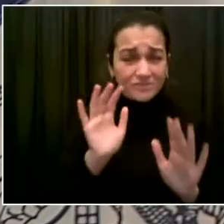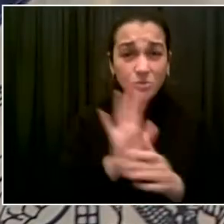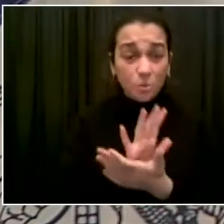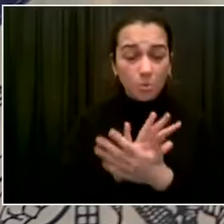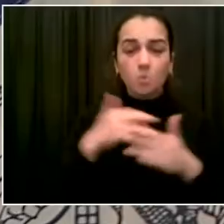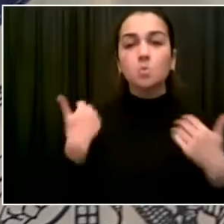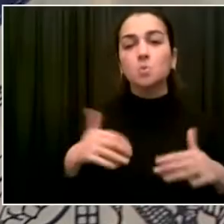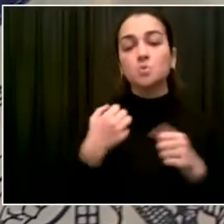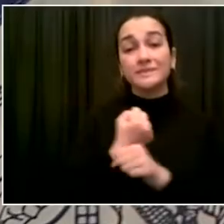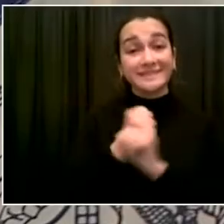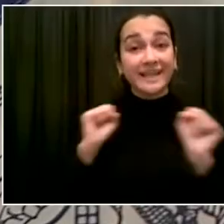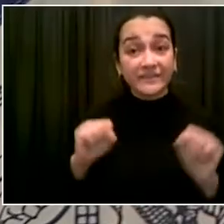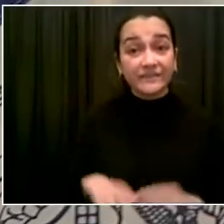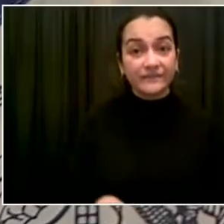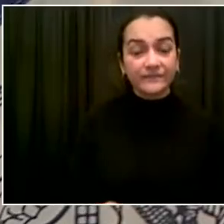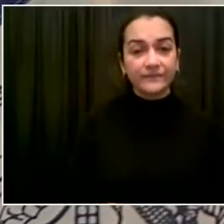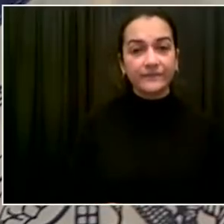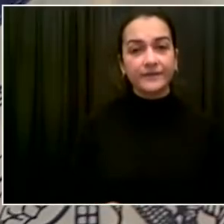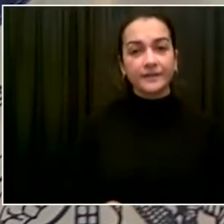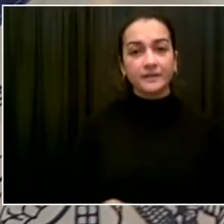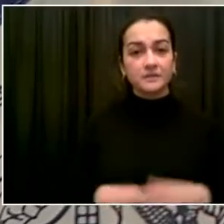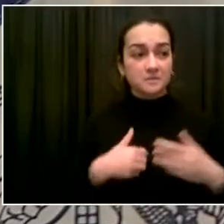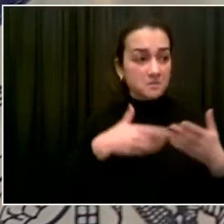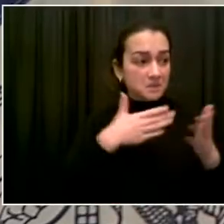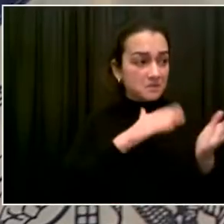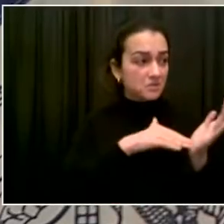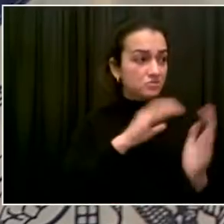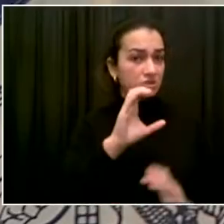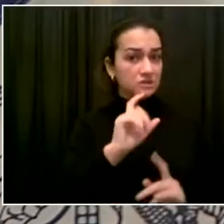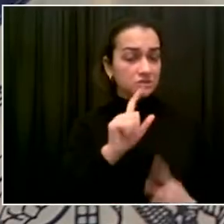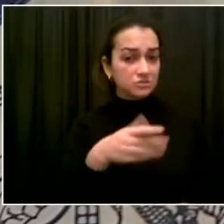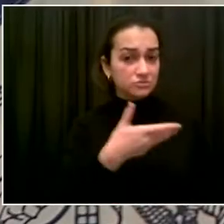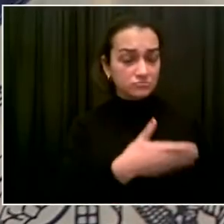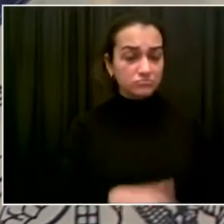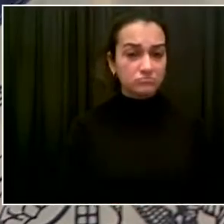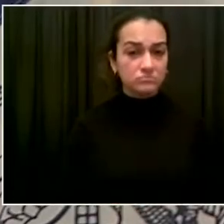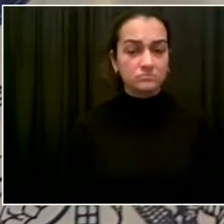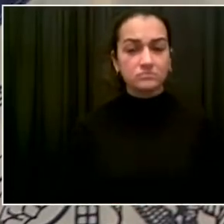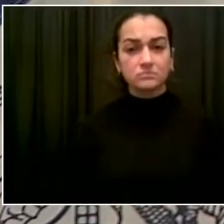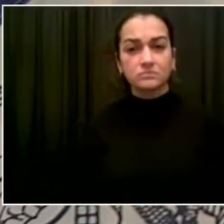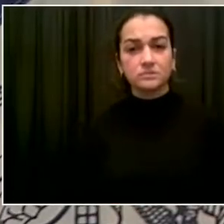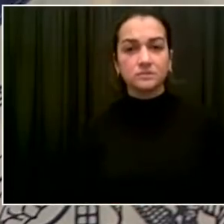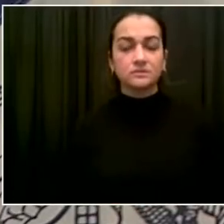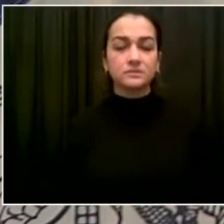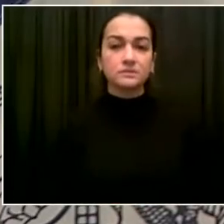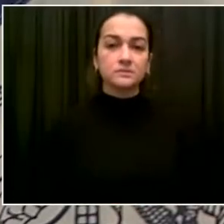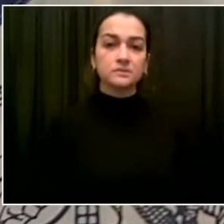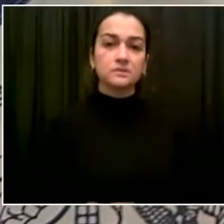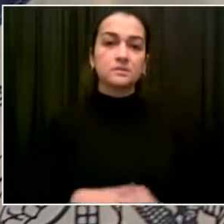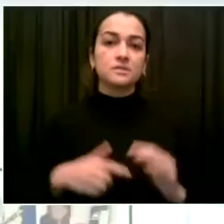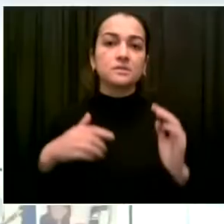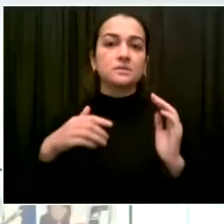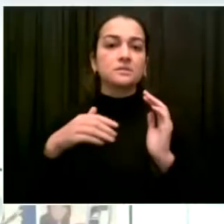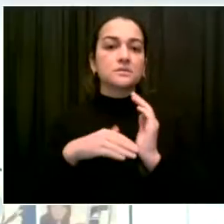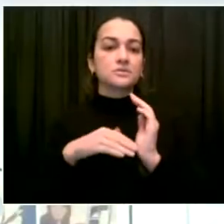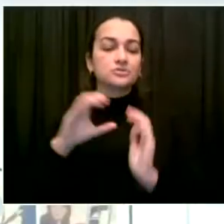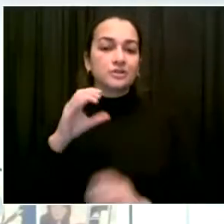INCREDIBLY SAFE. KUDOS TO ALL THE FOLKS IN THE COMMUNITIES WHO DID THAT.